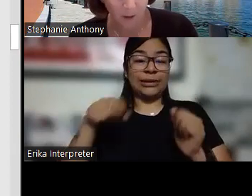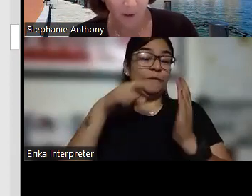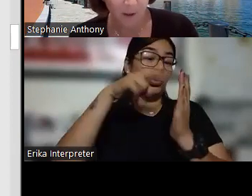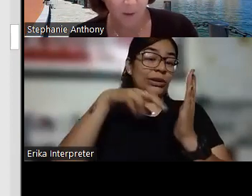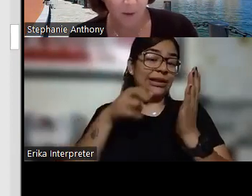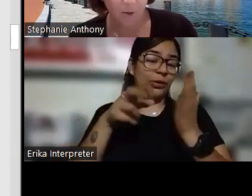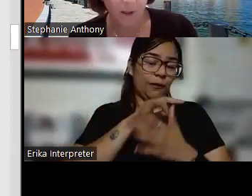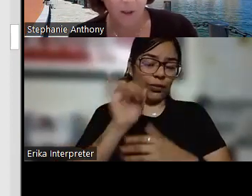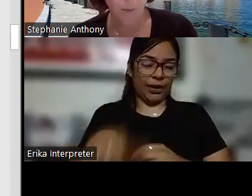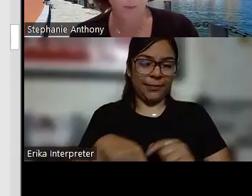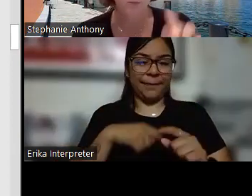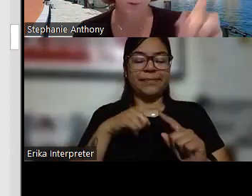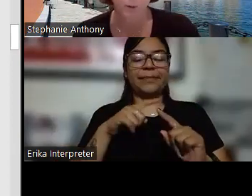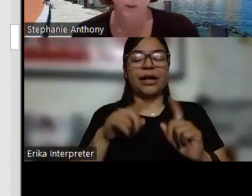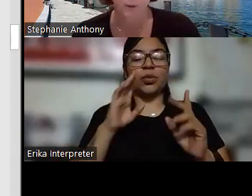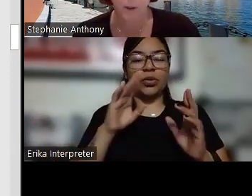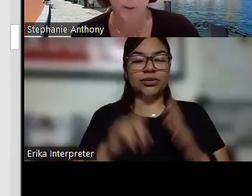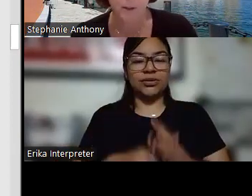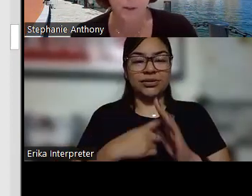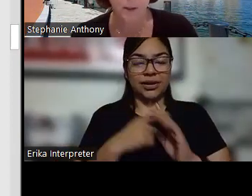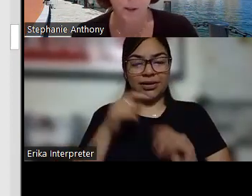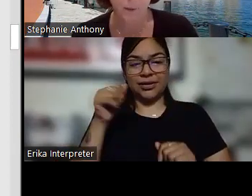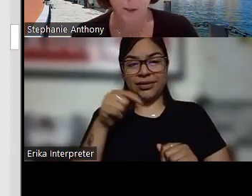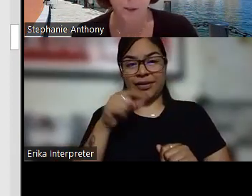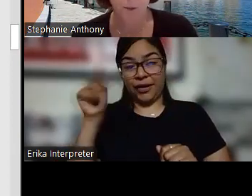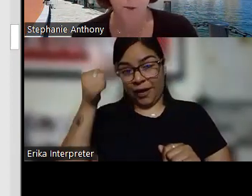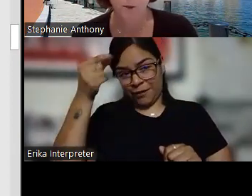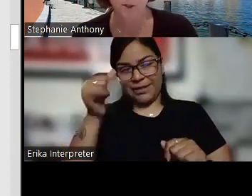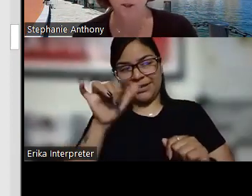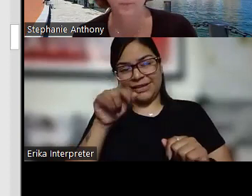governance and administration but oh before we go to government and governance and administration